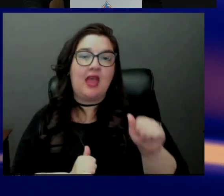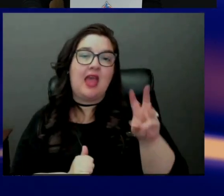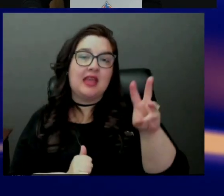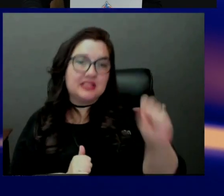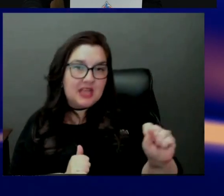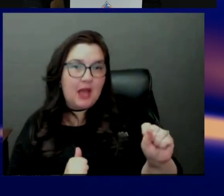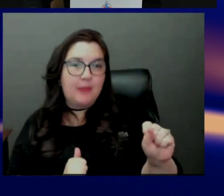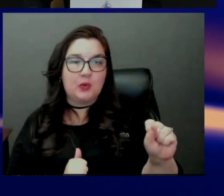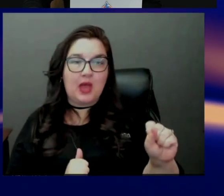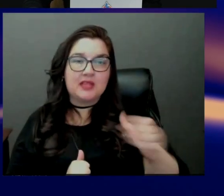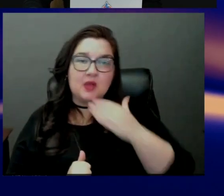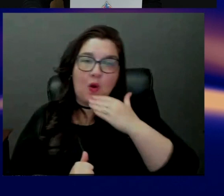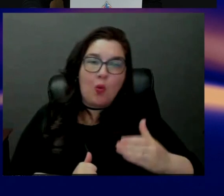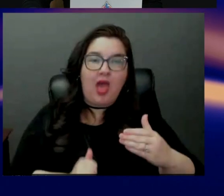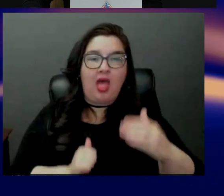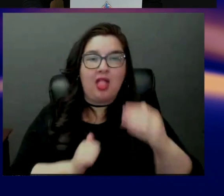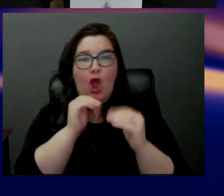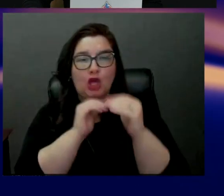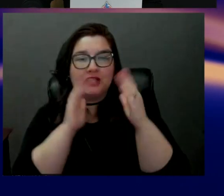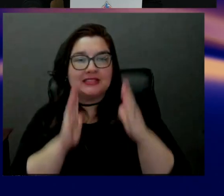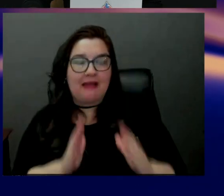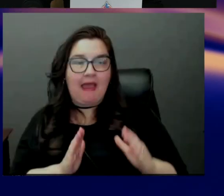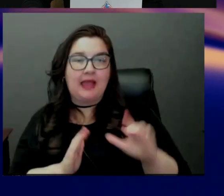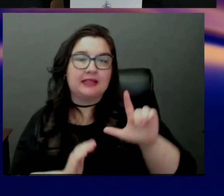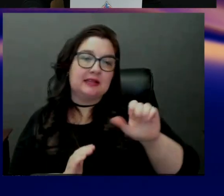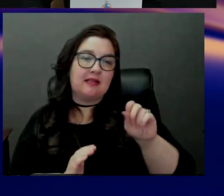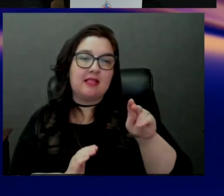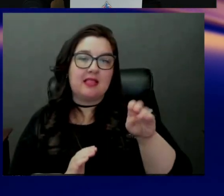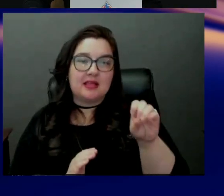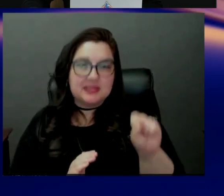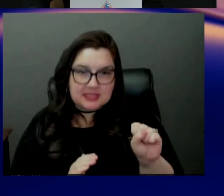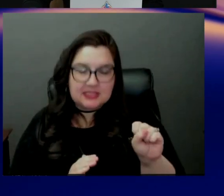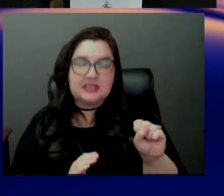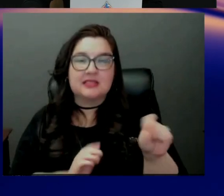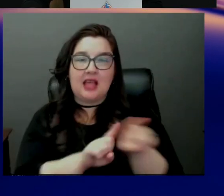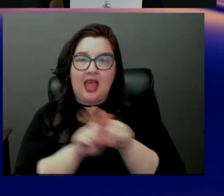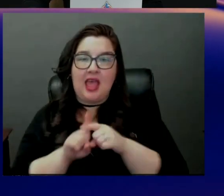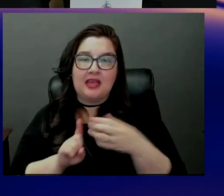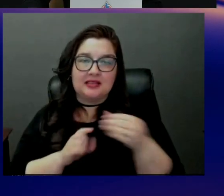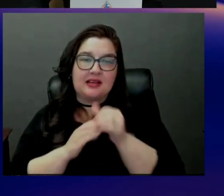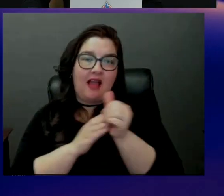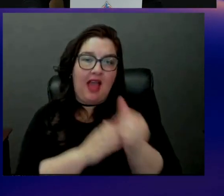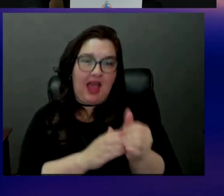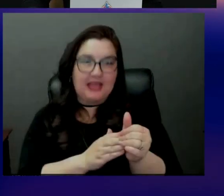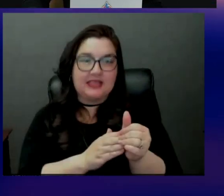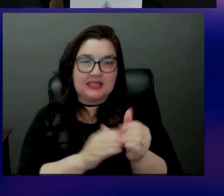as well as AWS Well-Architected guidance. With the lenses we have,